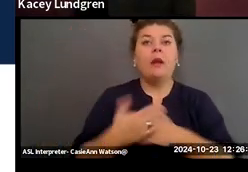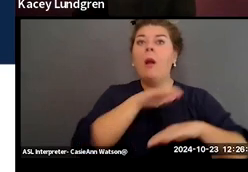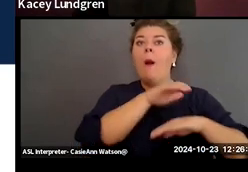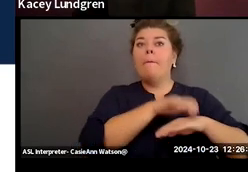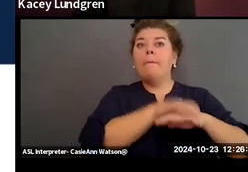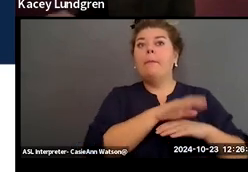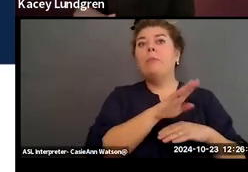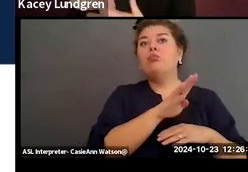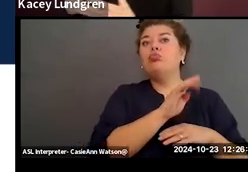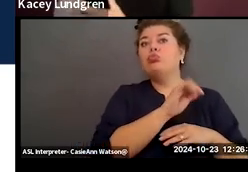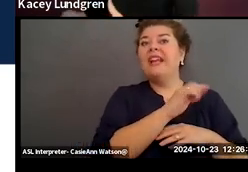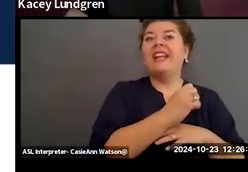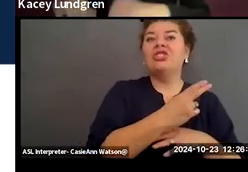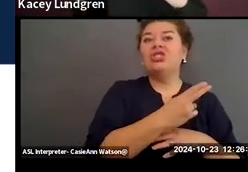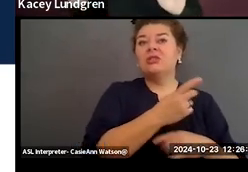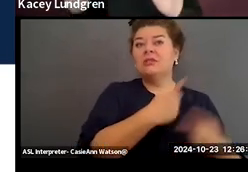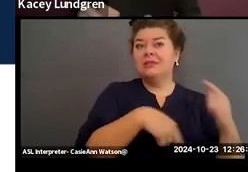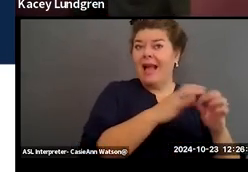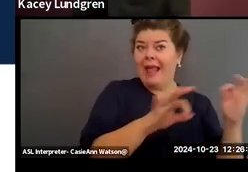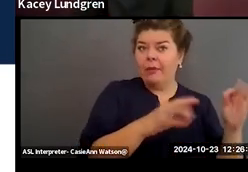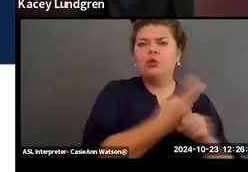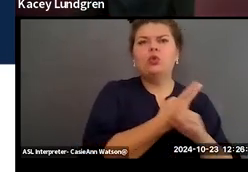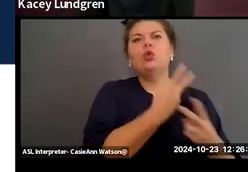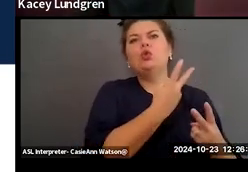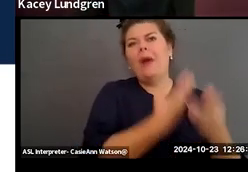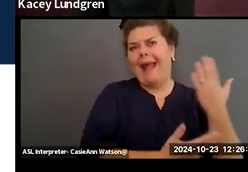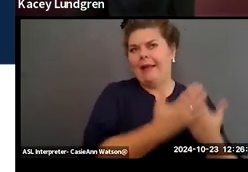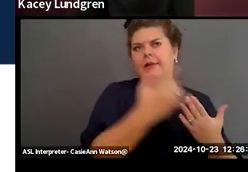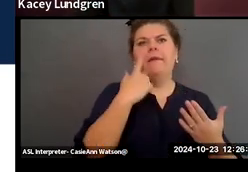and all of the sign languages of that family use two hands to spell the alphabet.